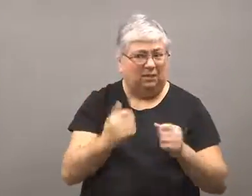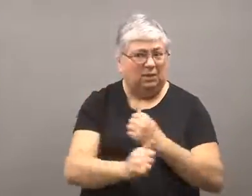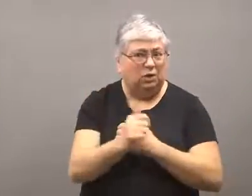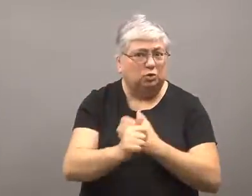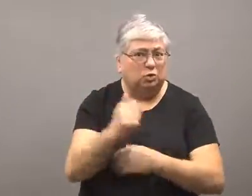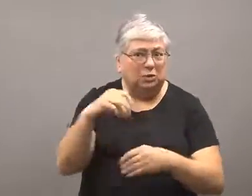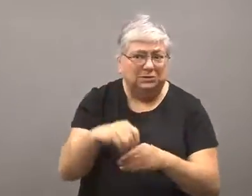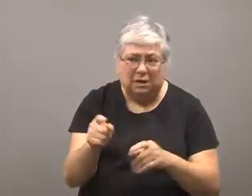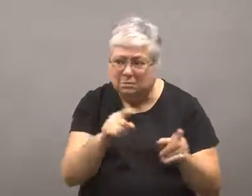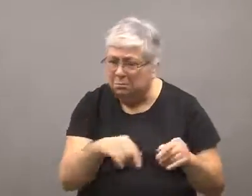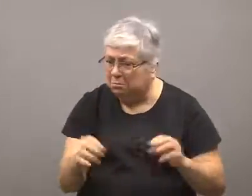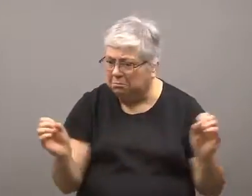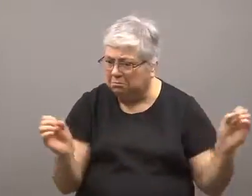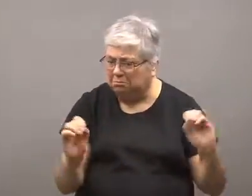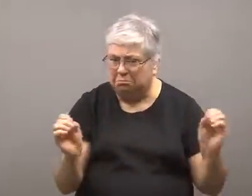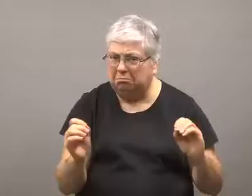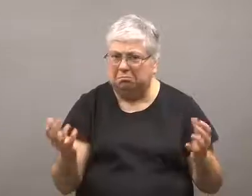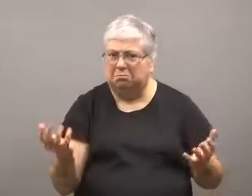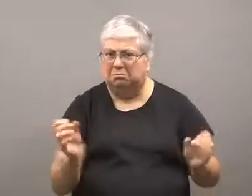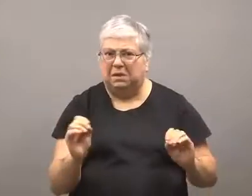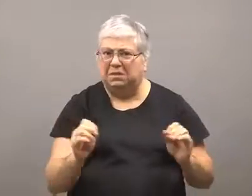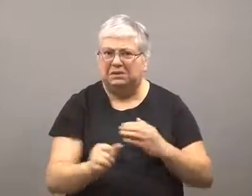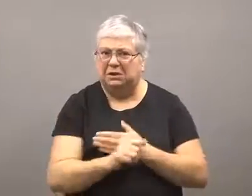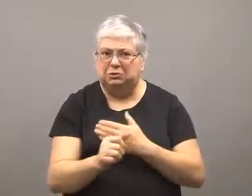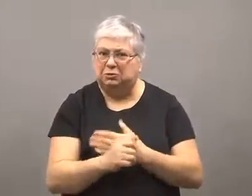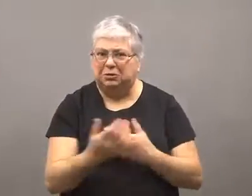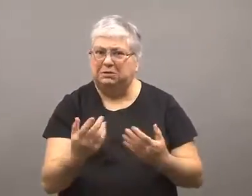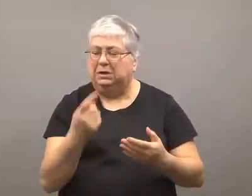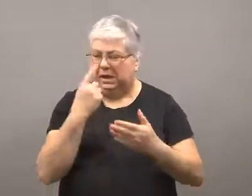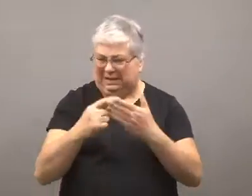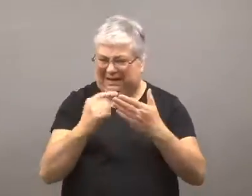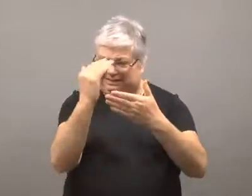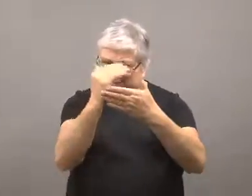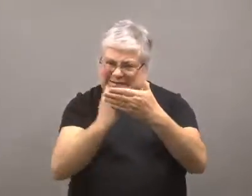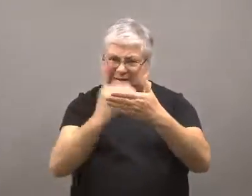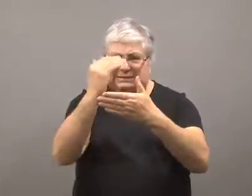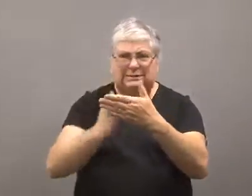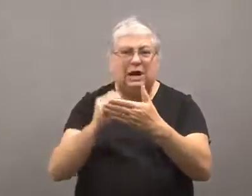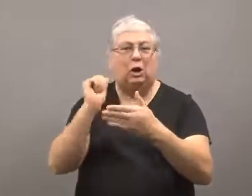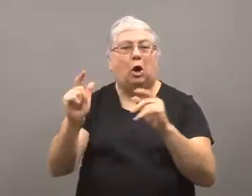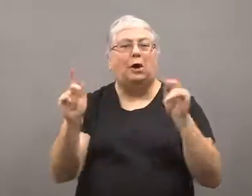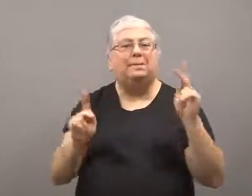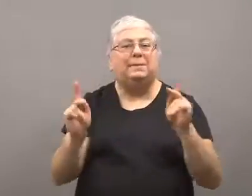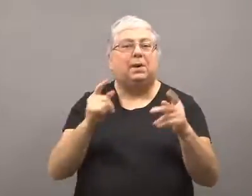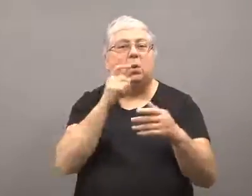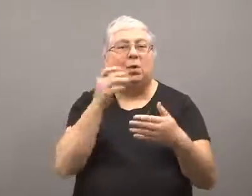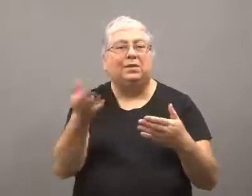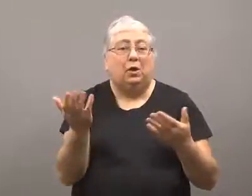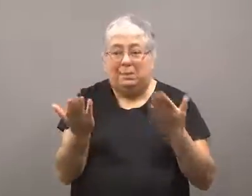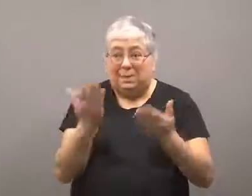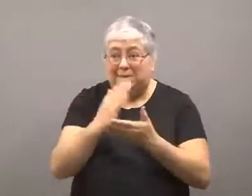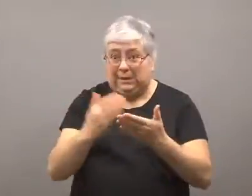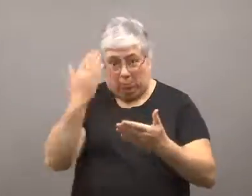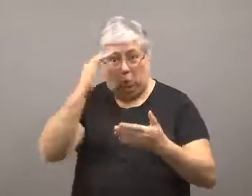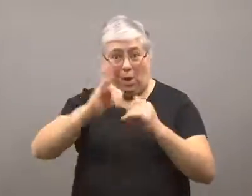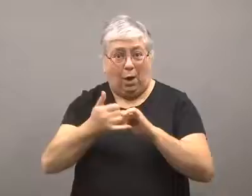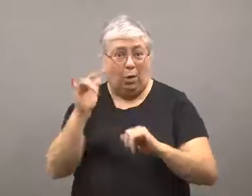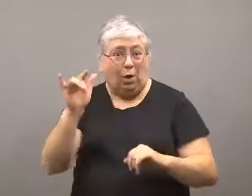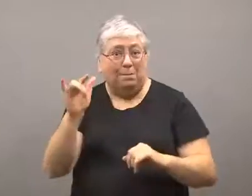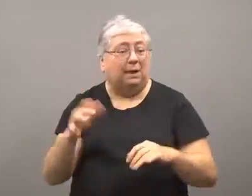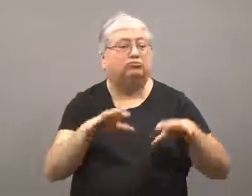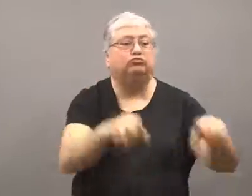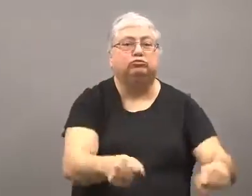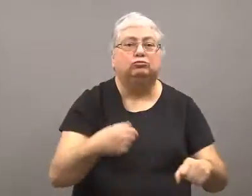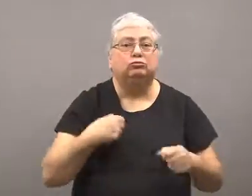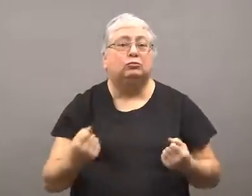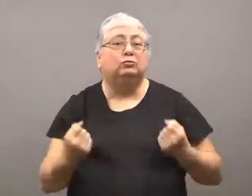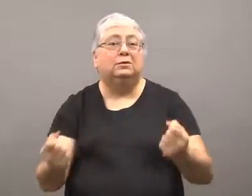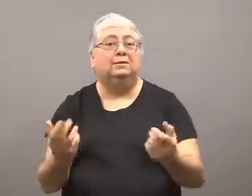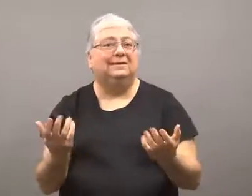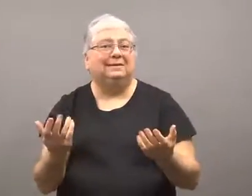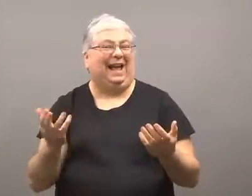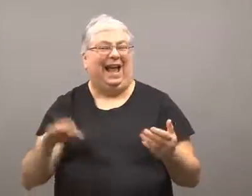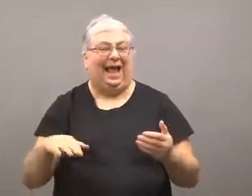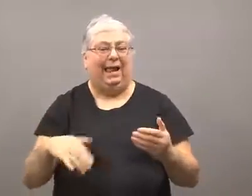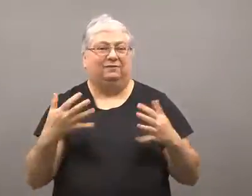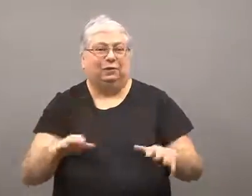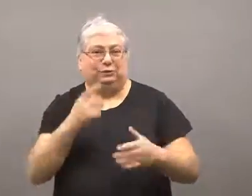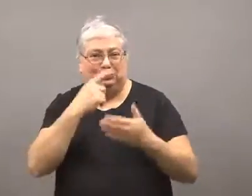hazardous materials and none was found.